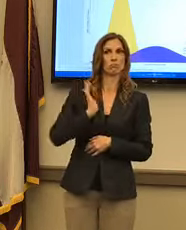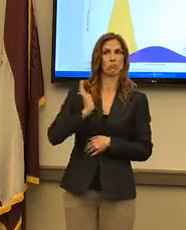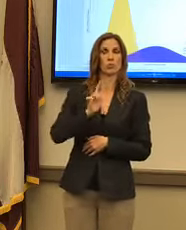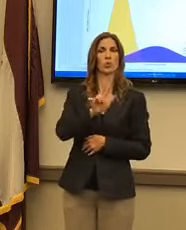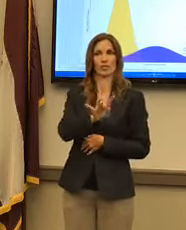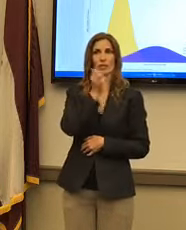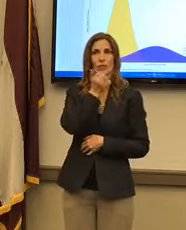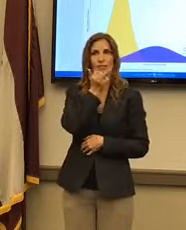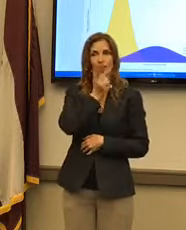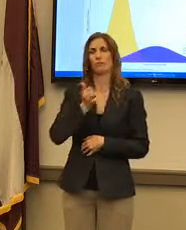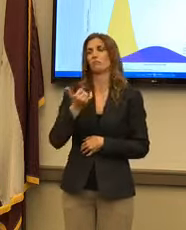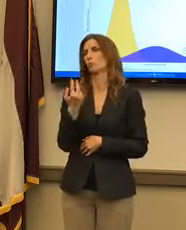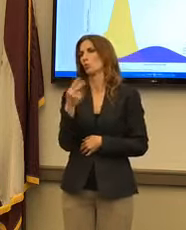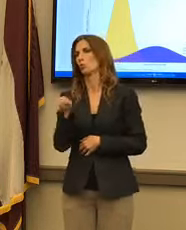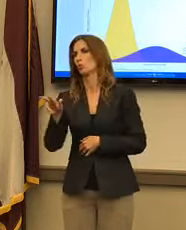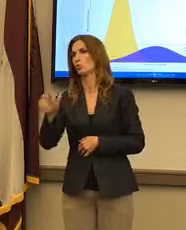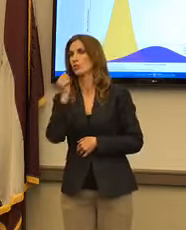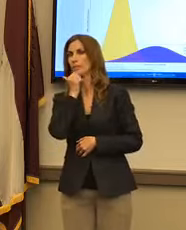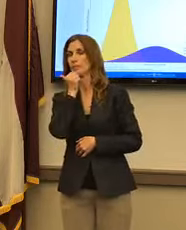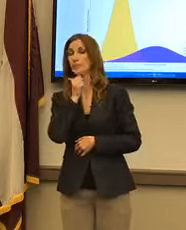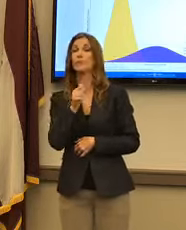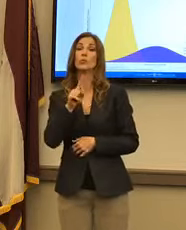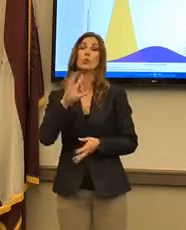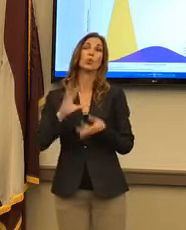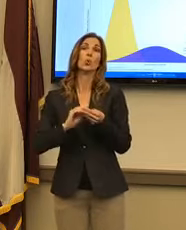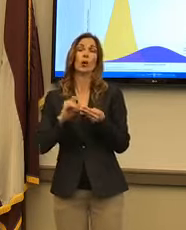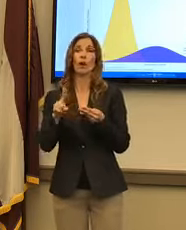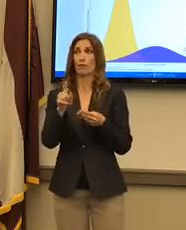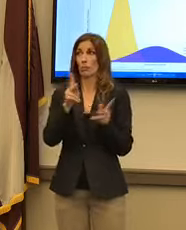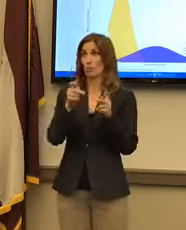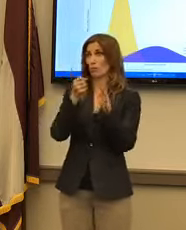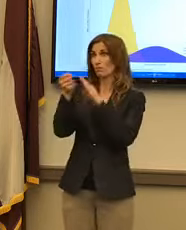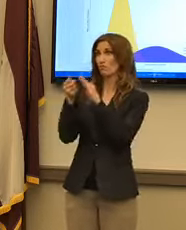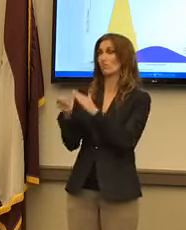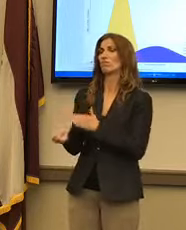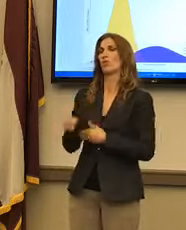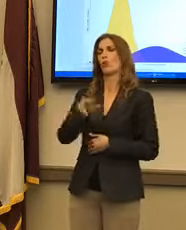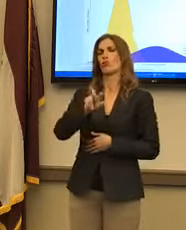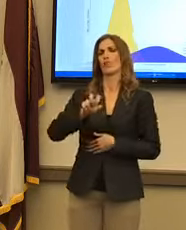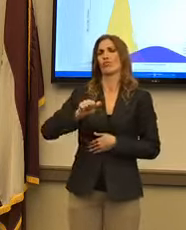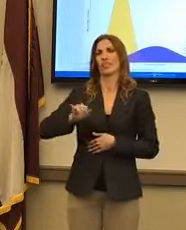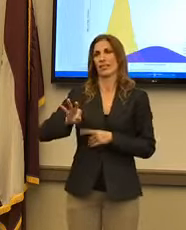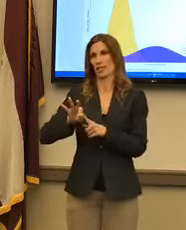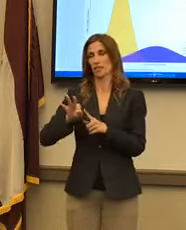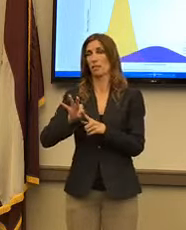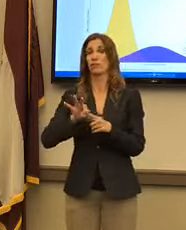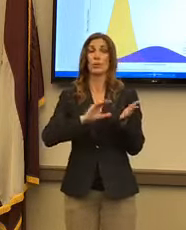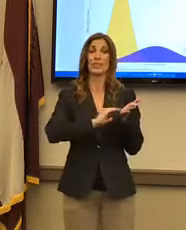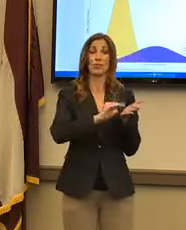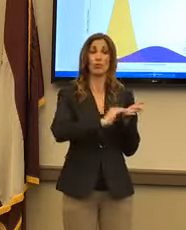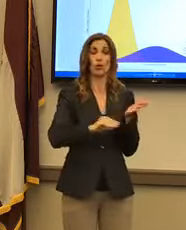and the total number of commits is 319 so total number of discharges at 728